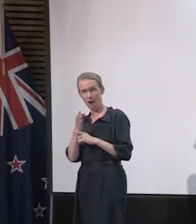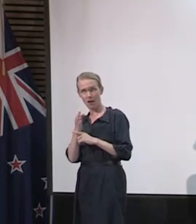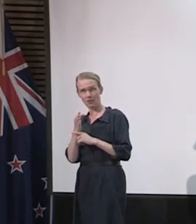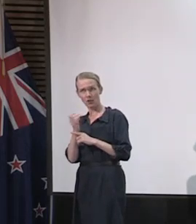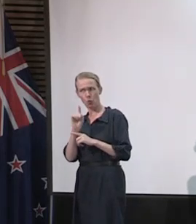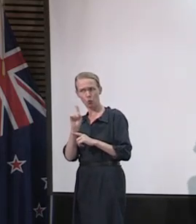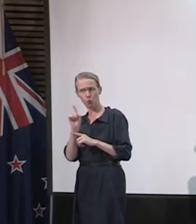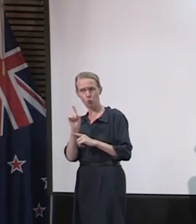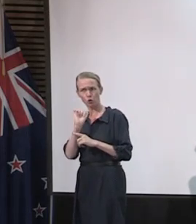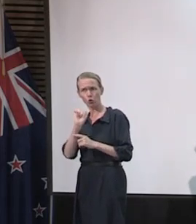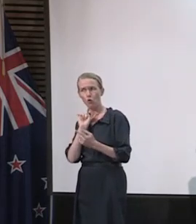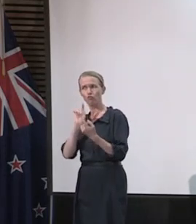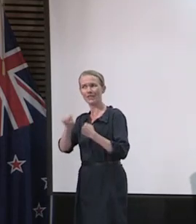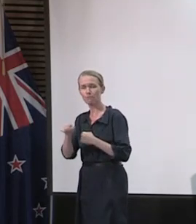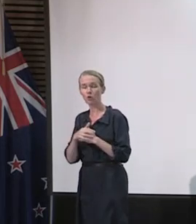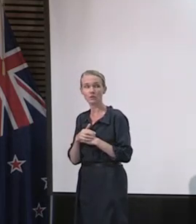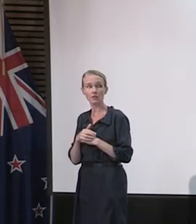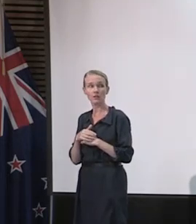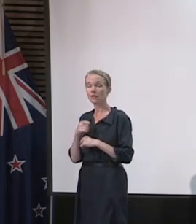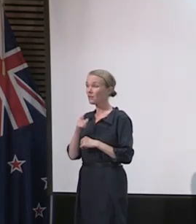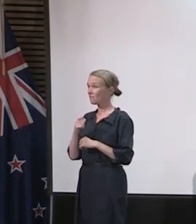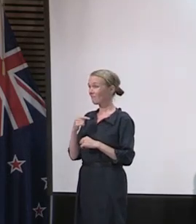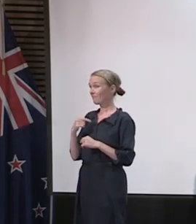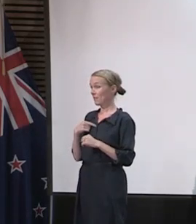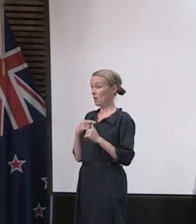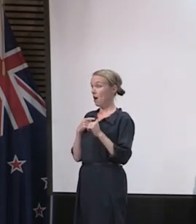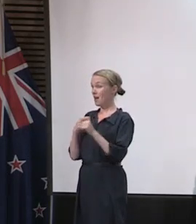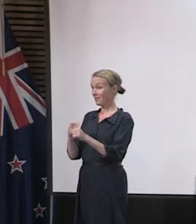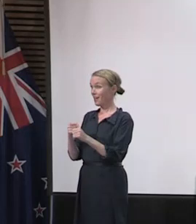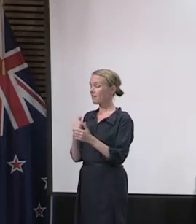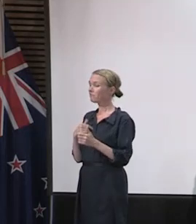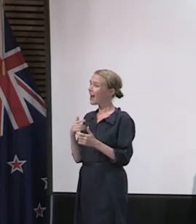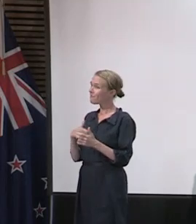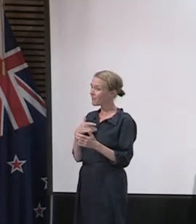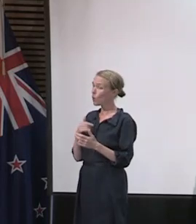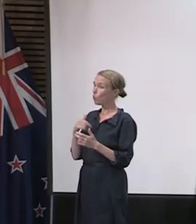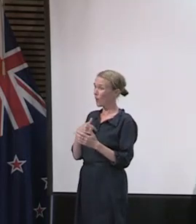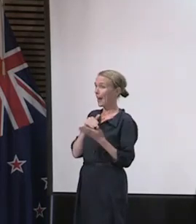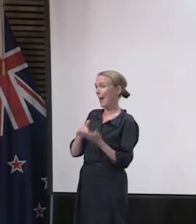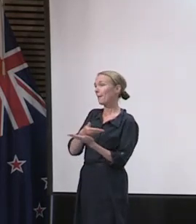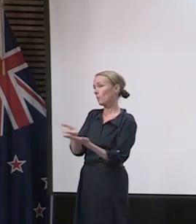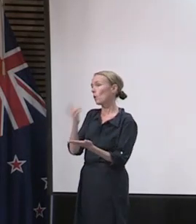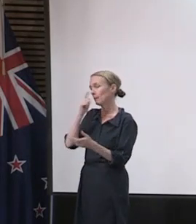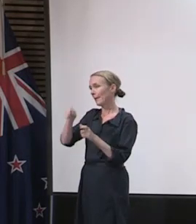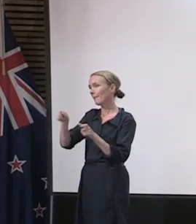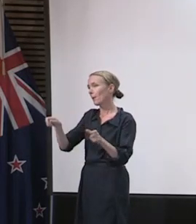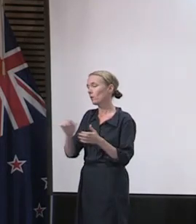your view that this is not a compassionate... I would